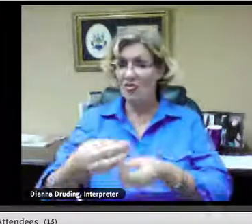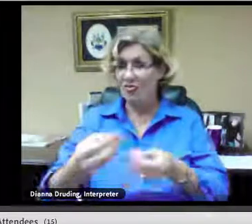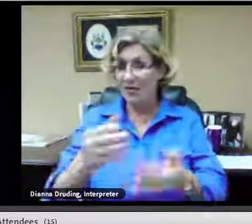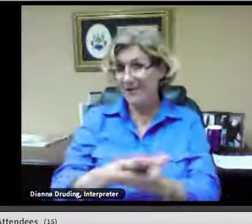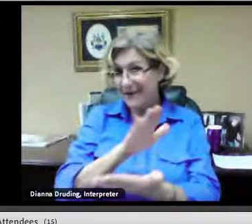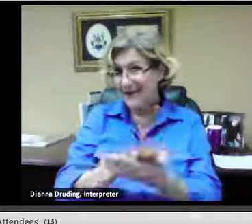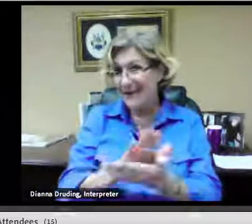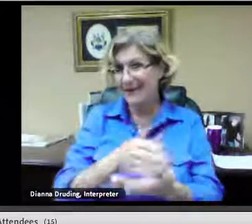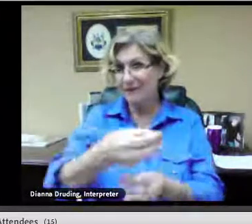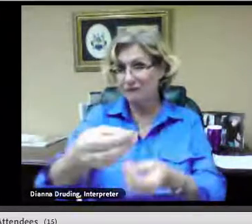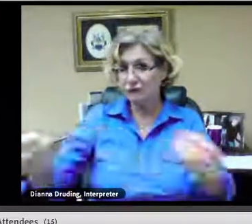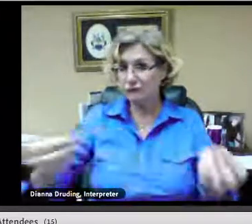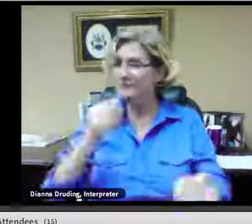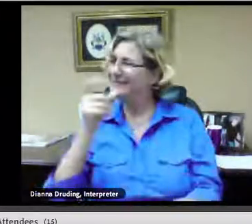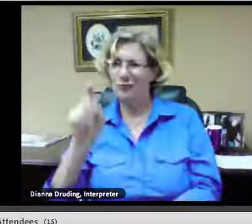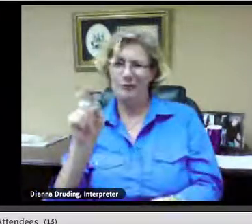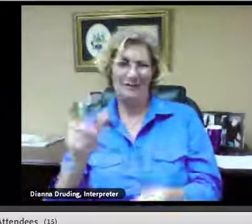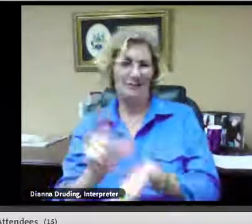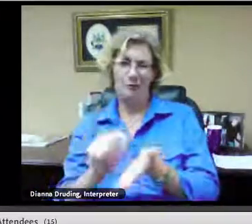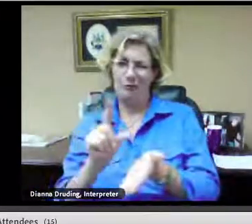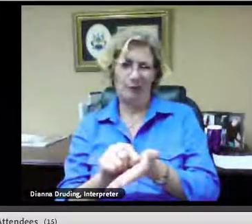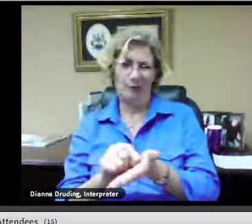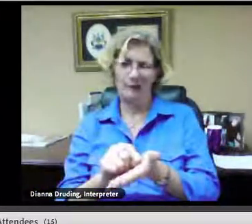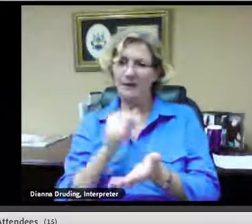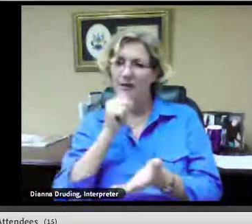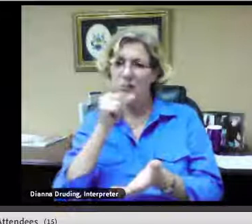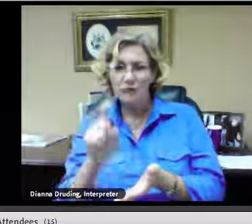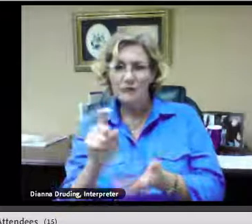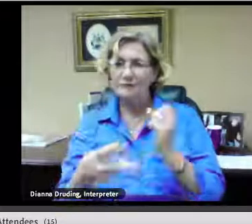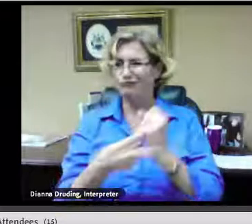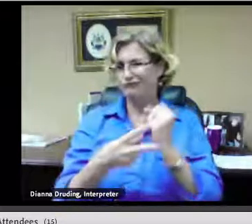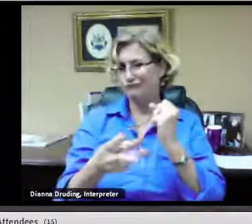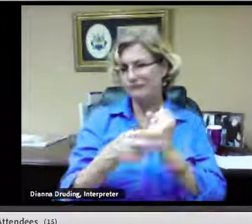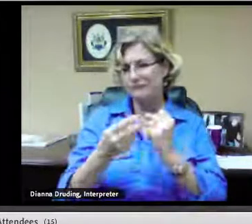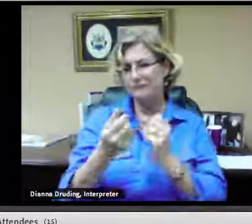You do not have to have them before this webinar makes sense.